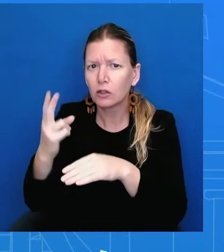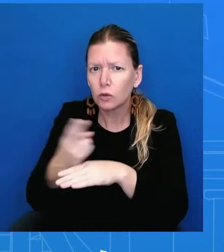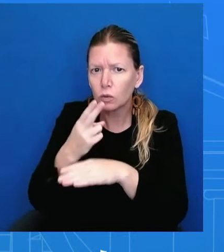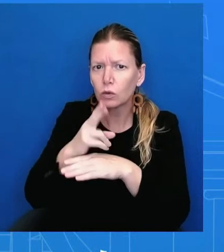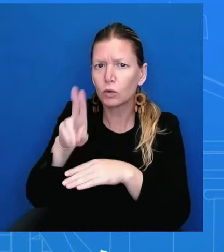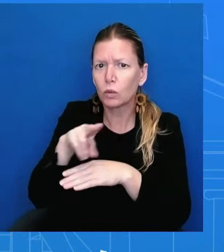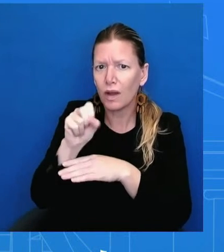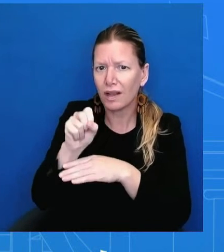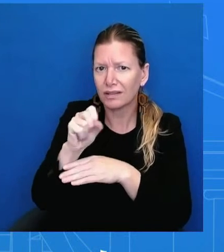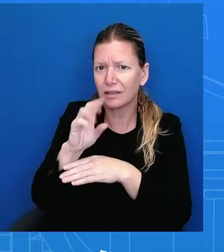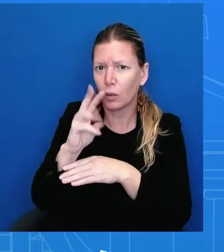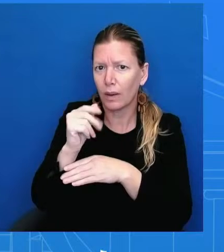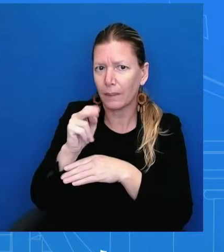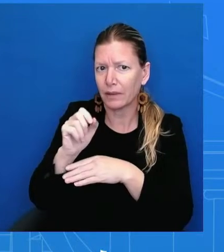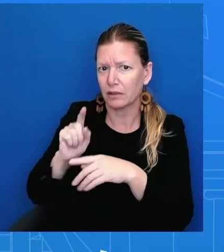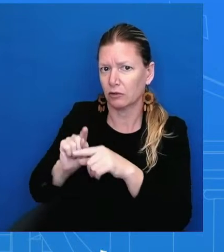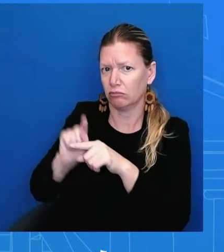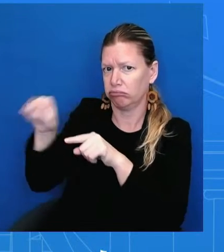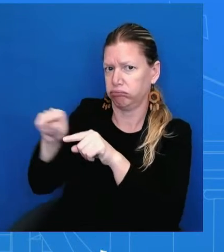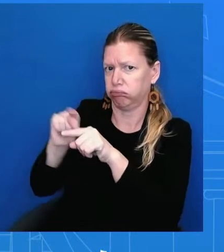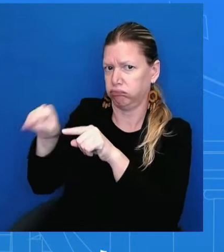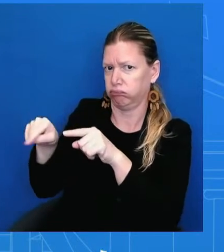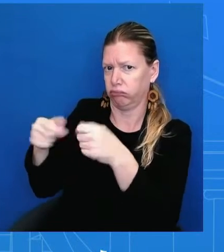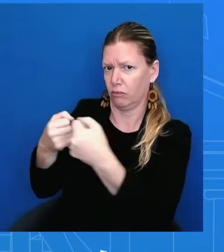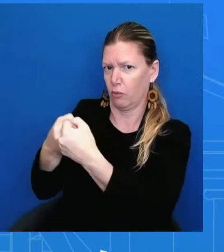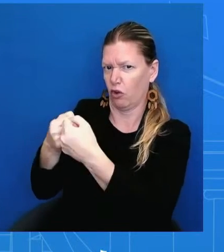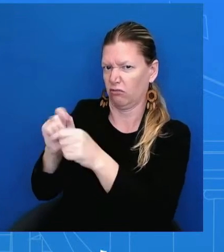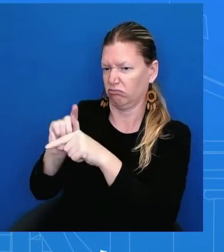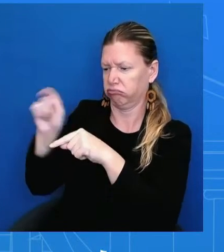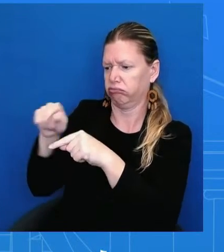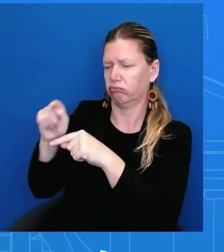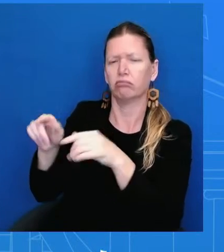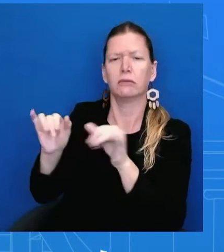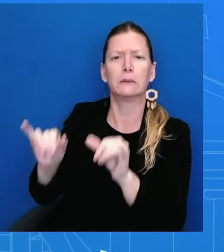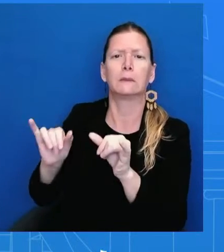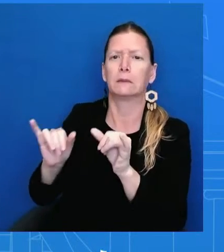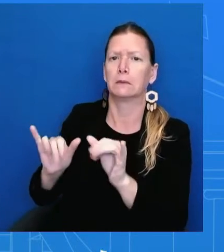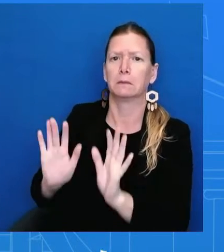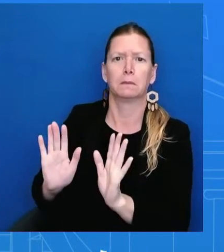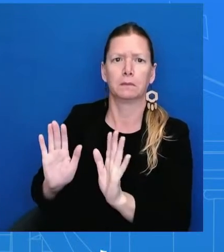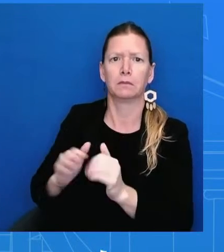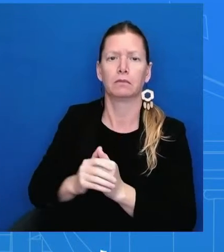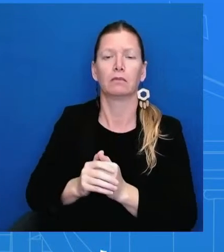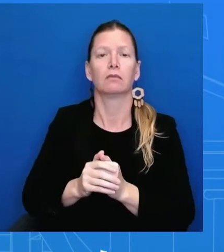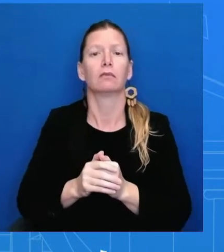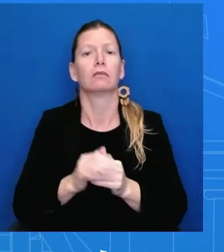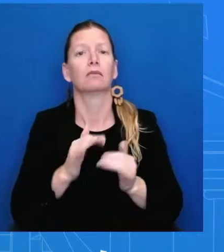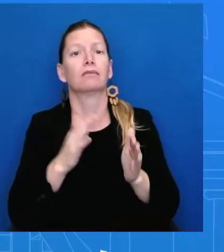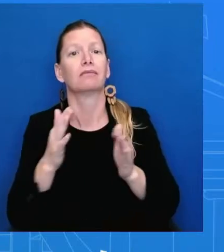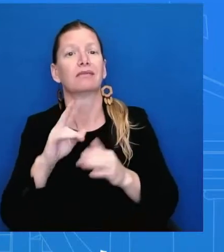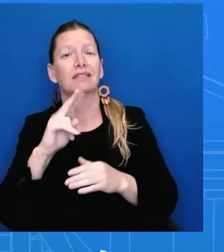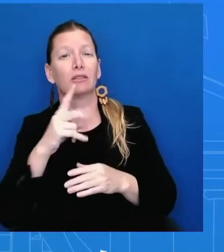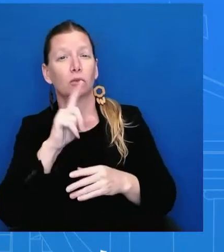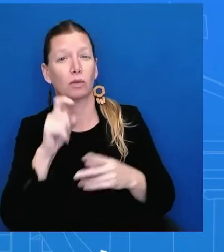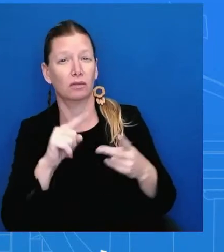We've heard the U.S. say that this election -- this presidential election is not free and fair, that they have doubts that this is going to change anything meaningfully.